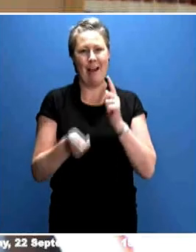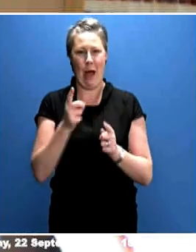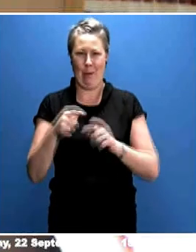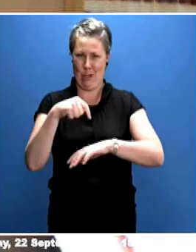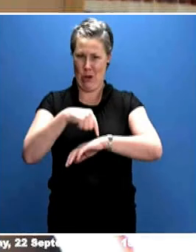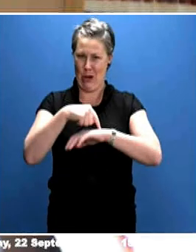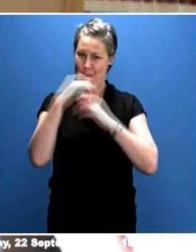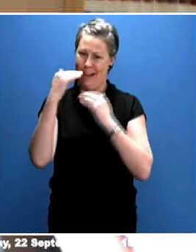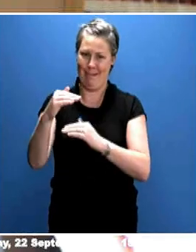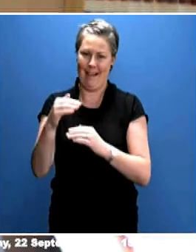Yes, sure.